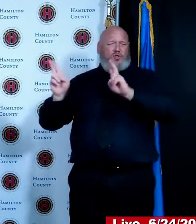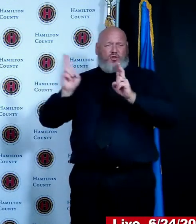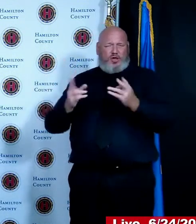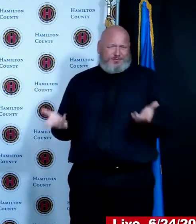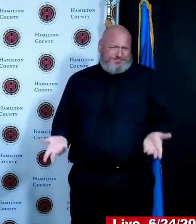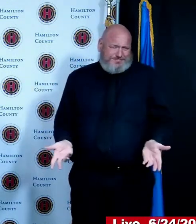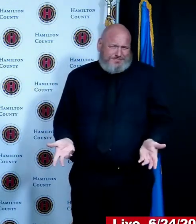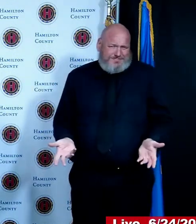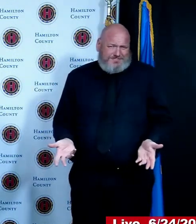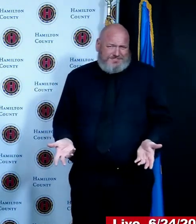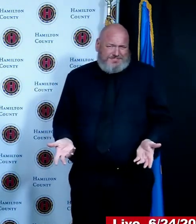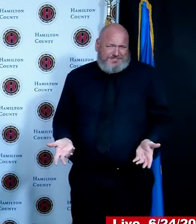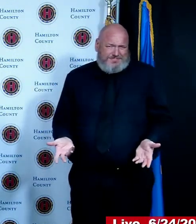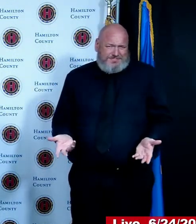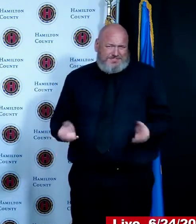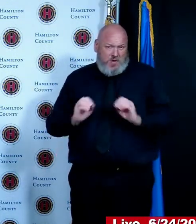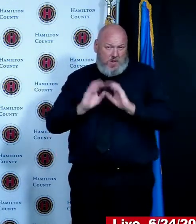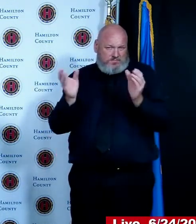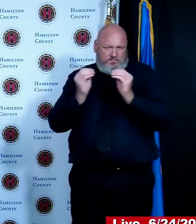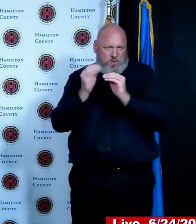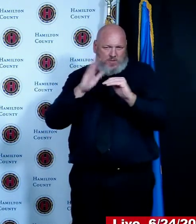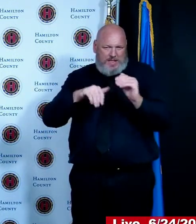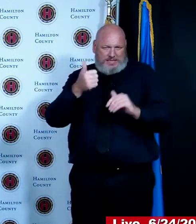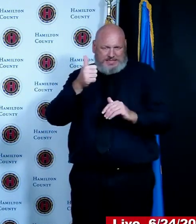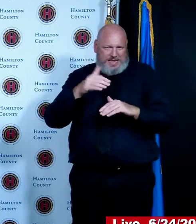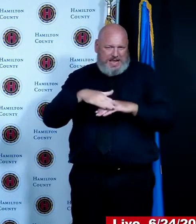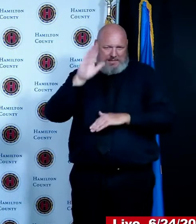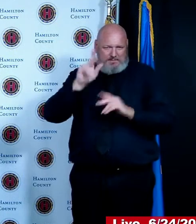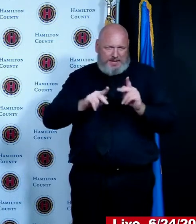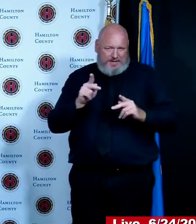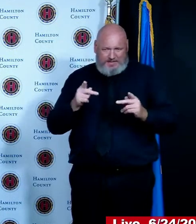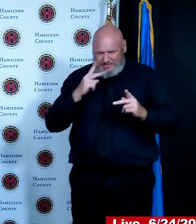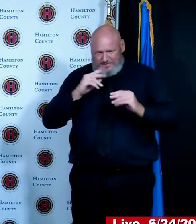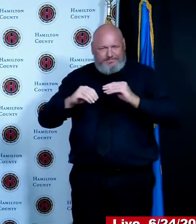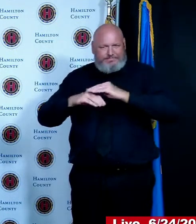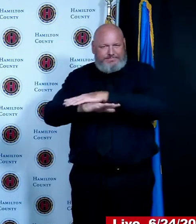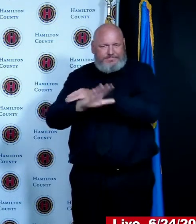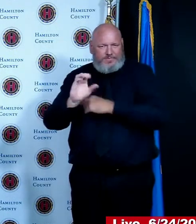Covid-19 the protest certainly is a type of mass gathering and if people aren't